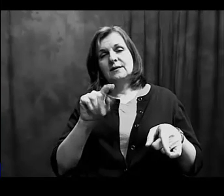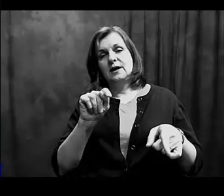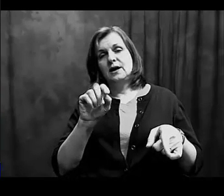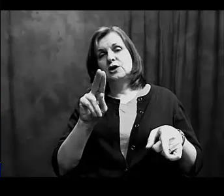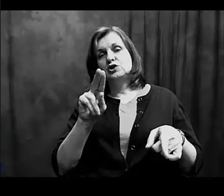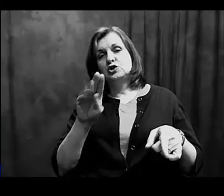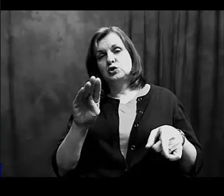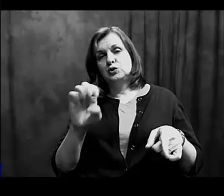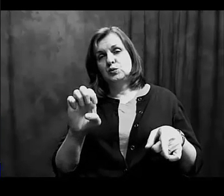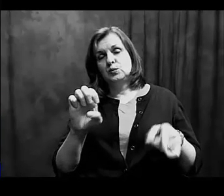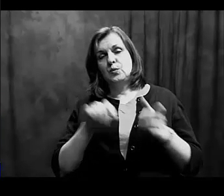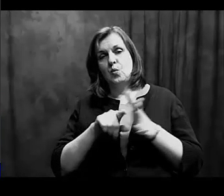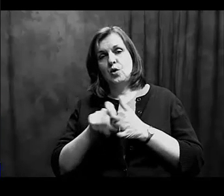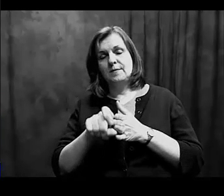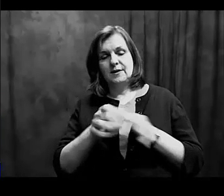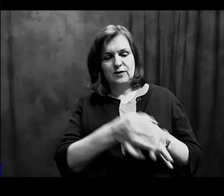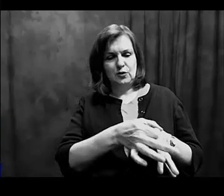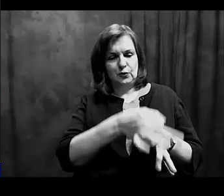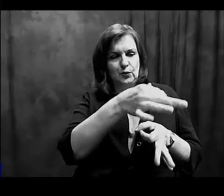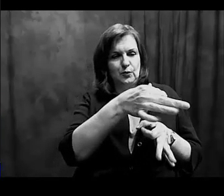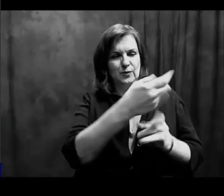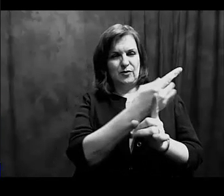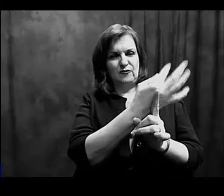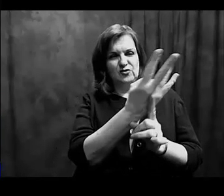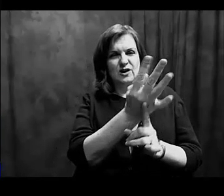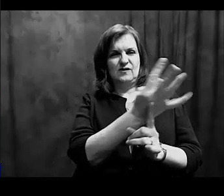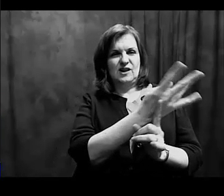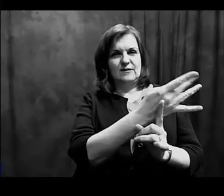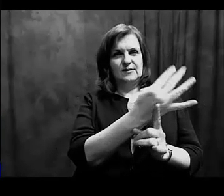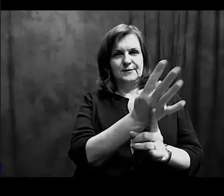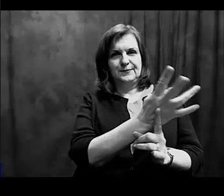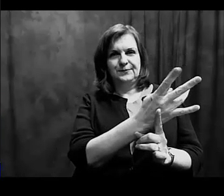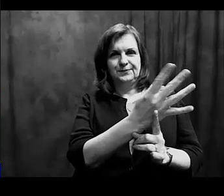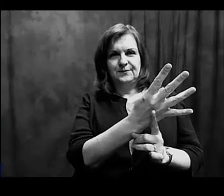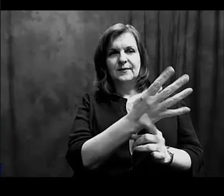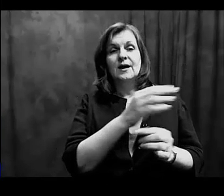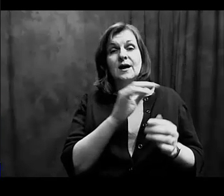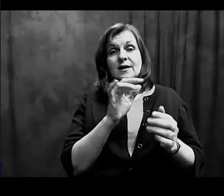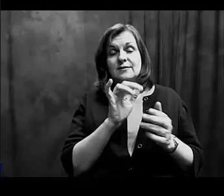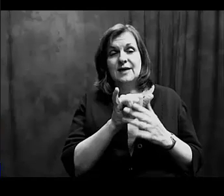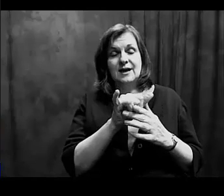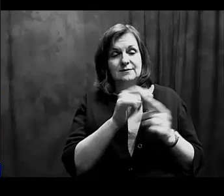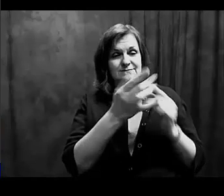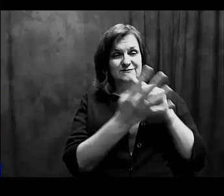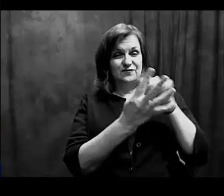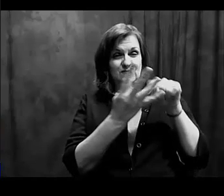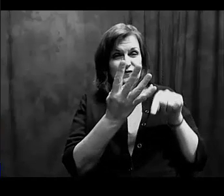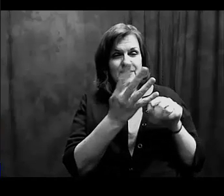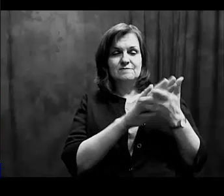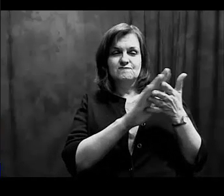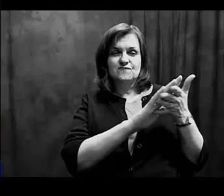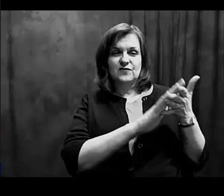so you see its kind of this tube structure with these feathery appendages coming out filtering the water